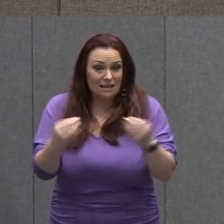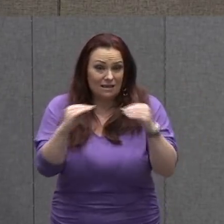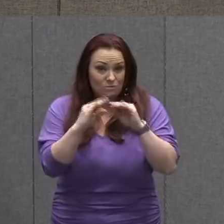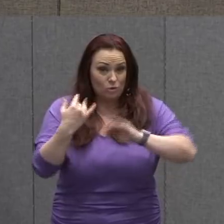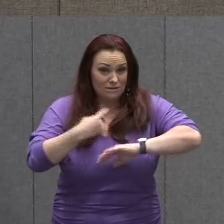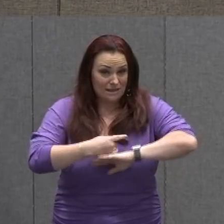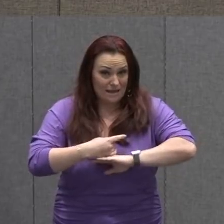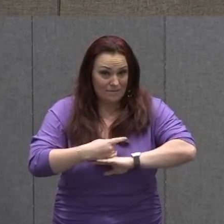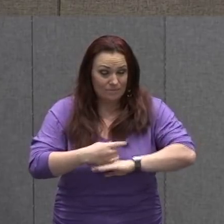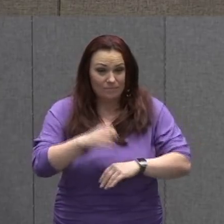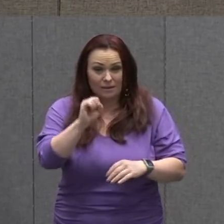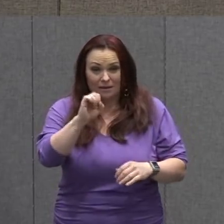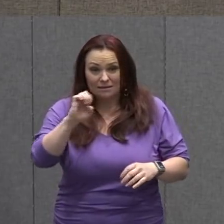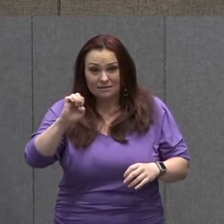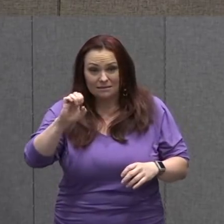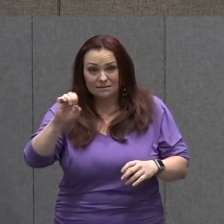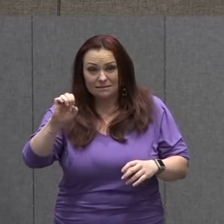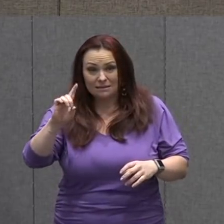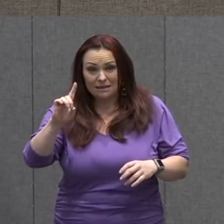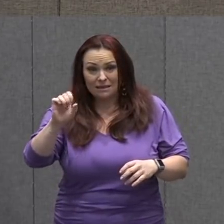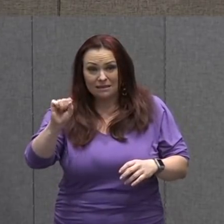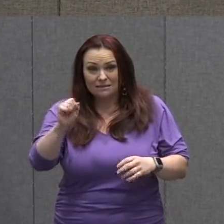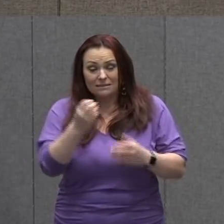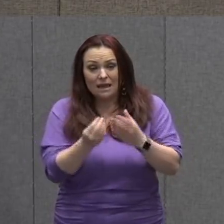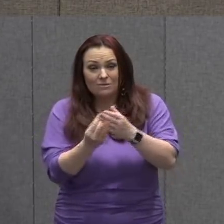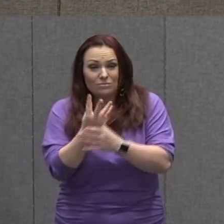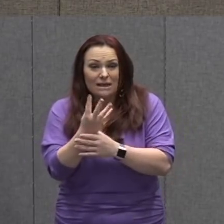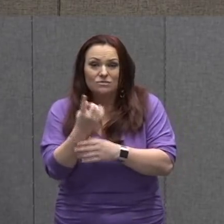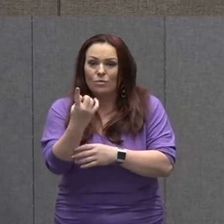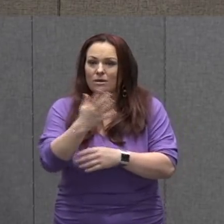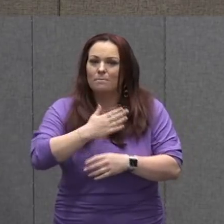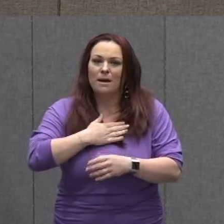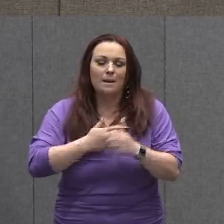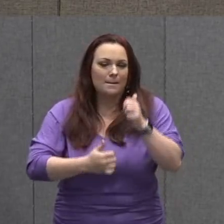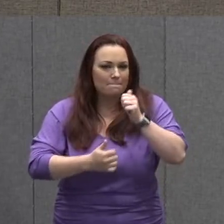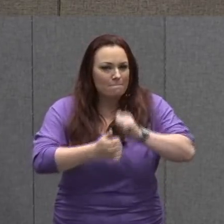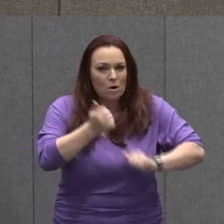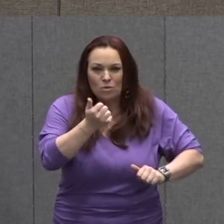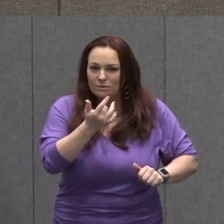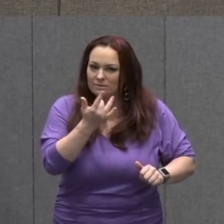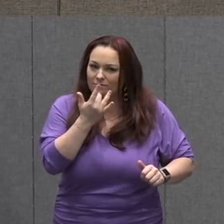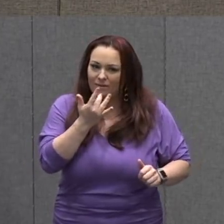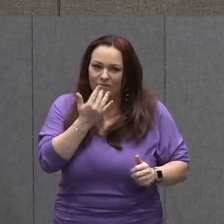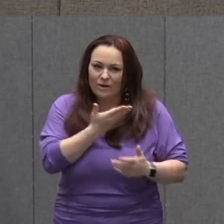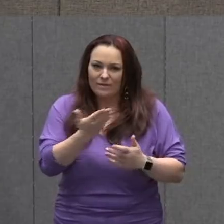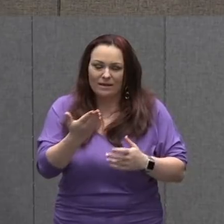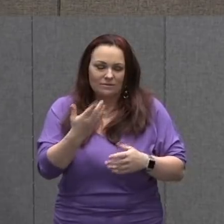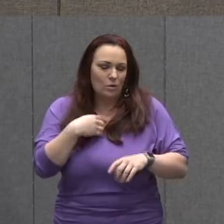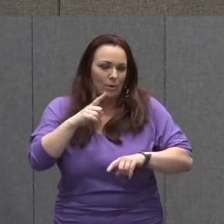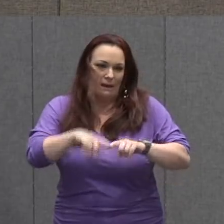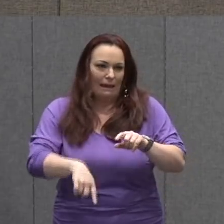Seeds and plants are one of my favorite things so I knew that we couldn't just talk about it for one day.